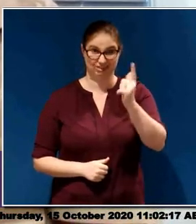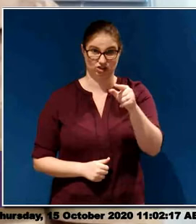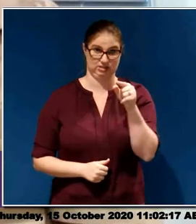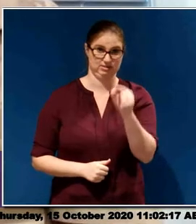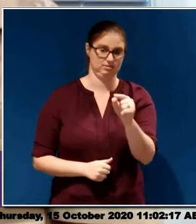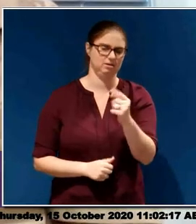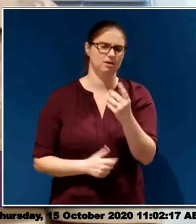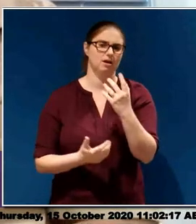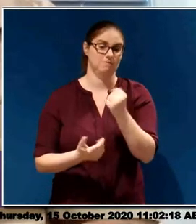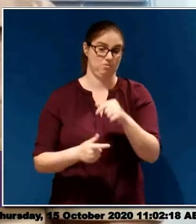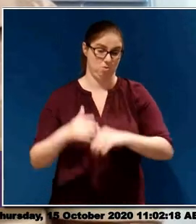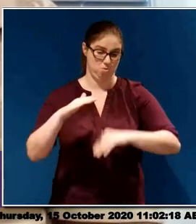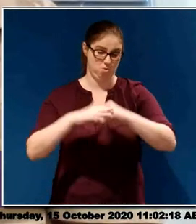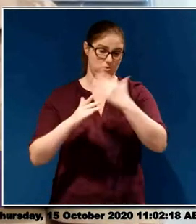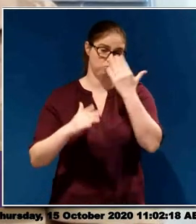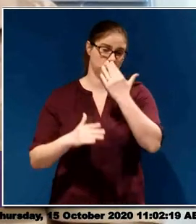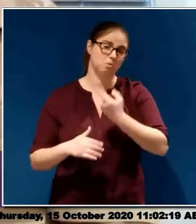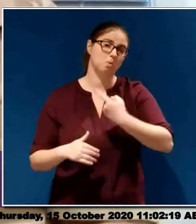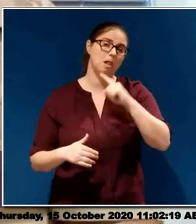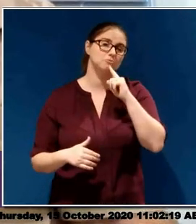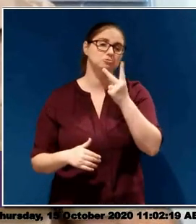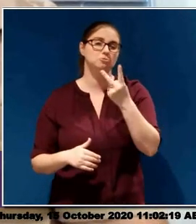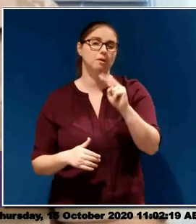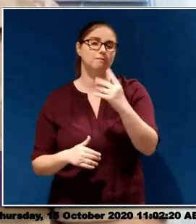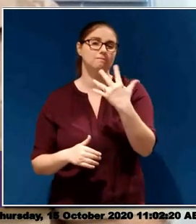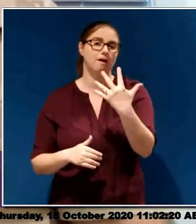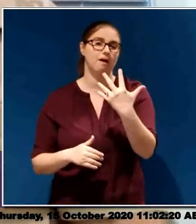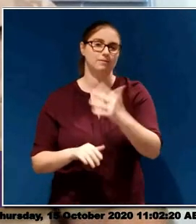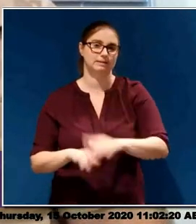like, nine teachers for the entire whole school and the principal.